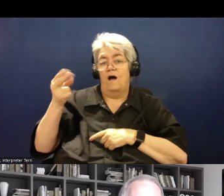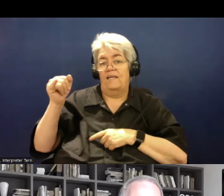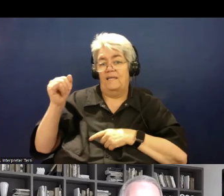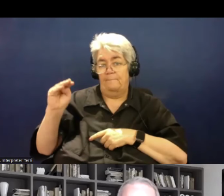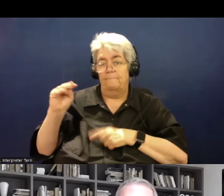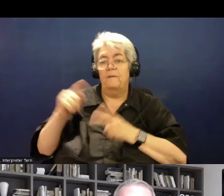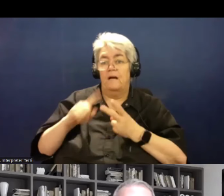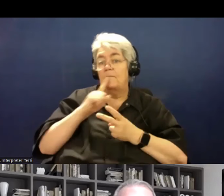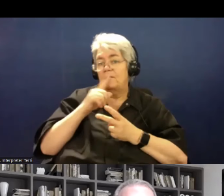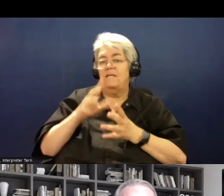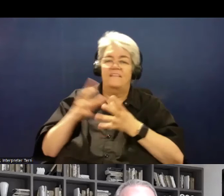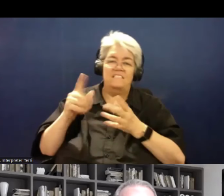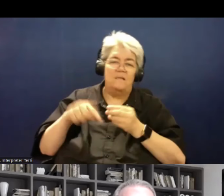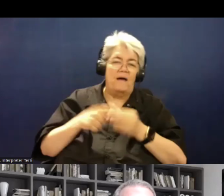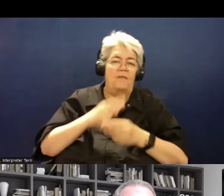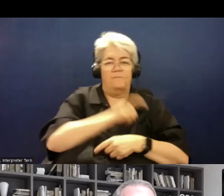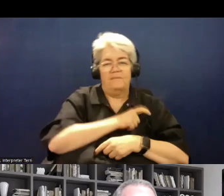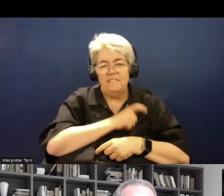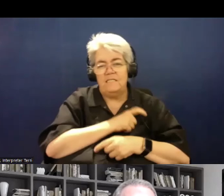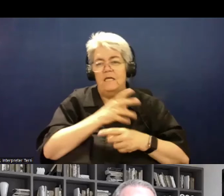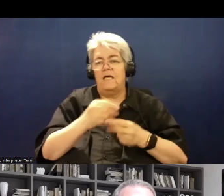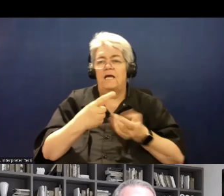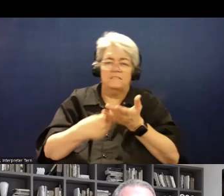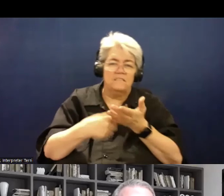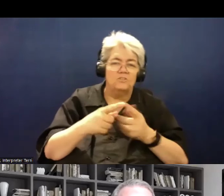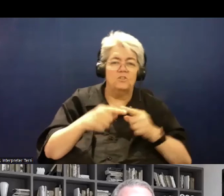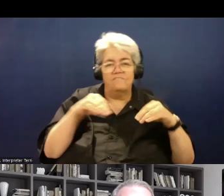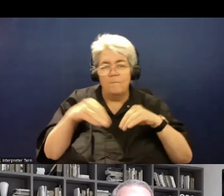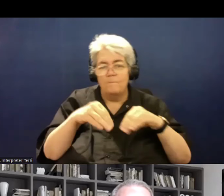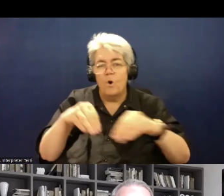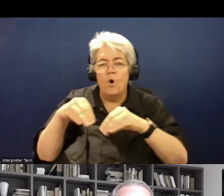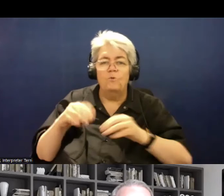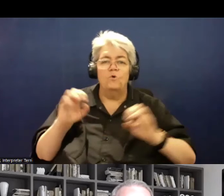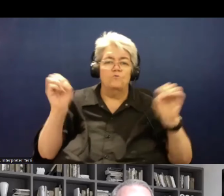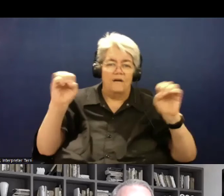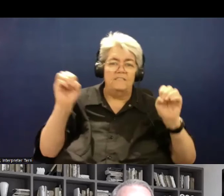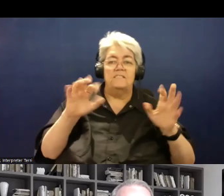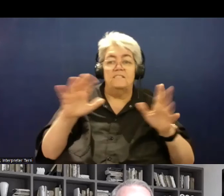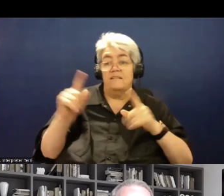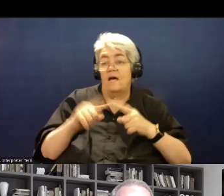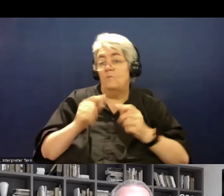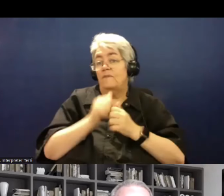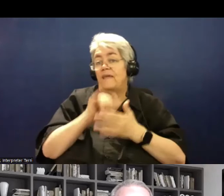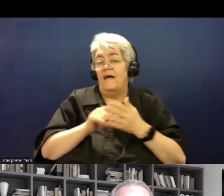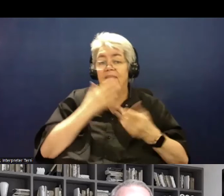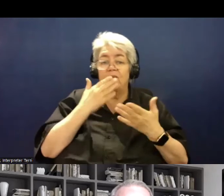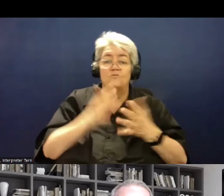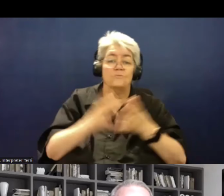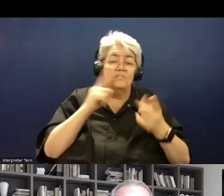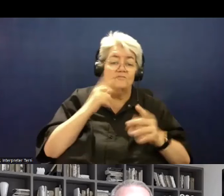ON POLICING AND MOBILE CRISIS. WITH THAT, THANK YOU SO MUCH FOR JOINING AND HOPE TO SEE YOU NEXT WEDNESDAY.